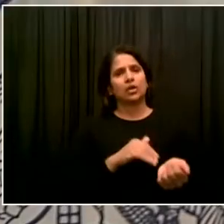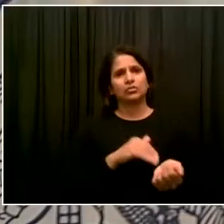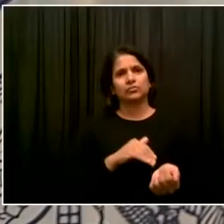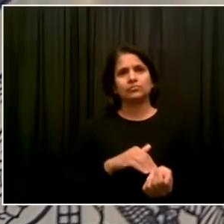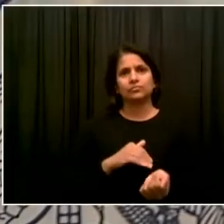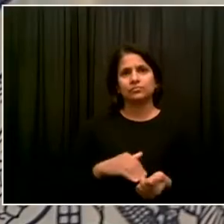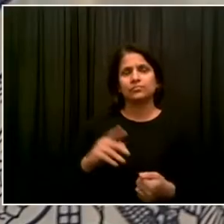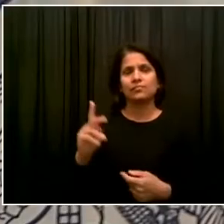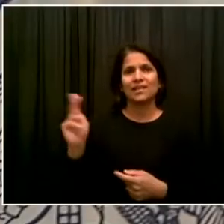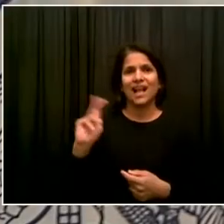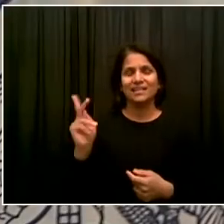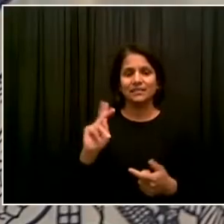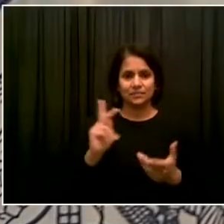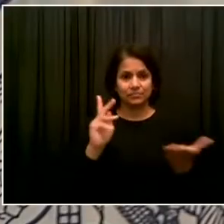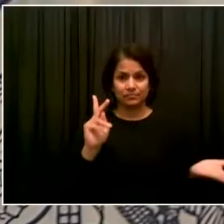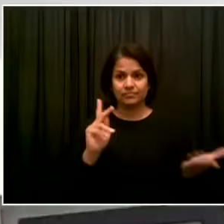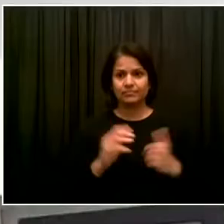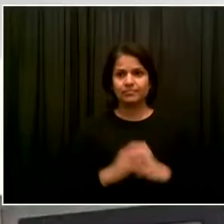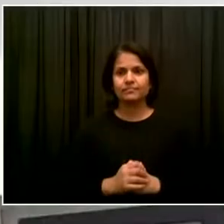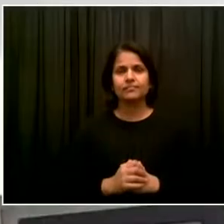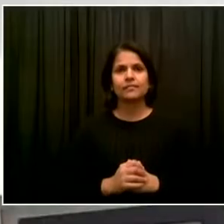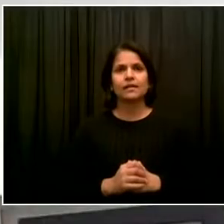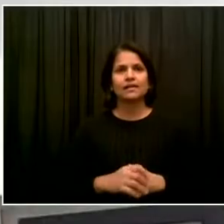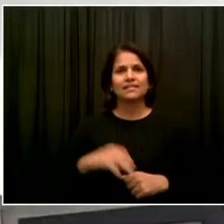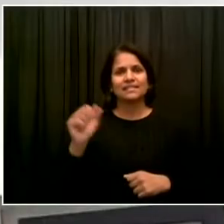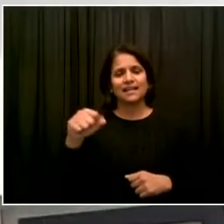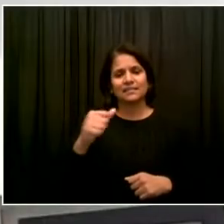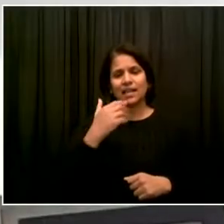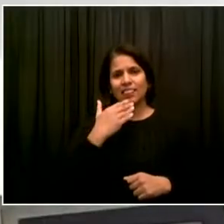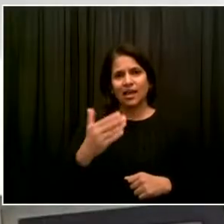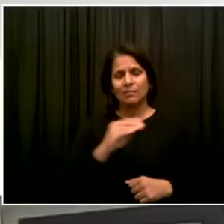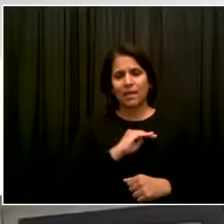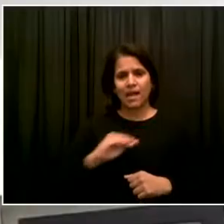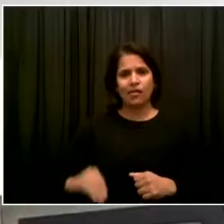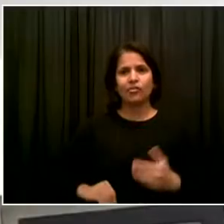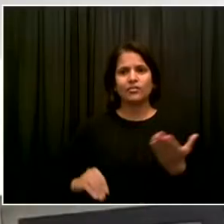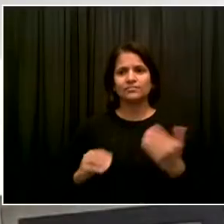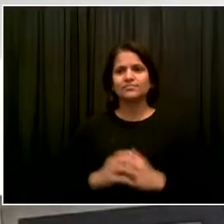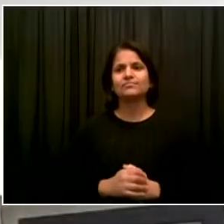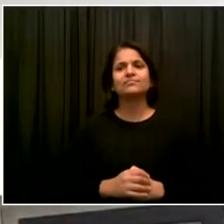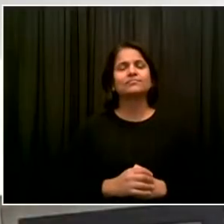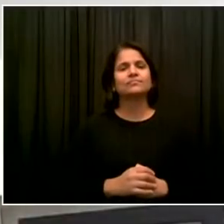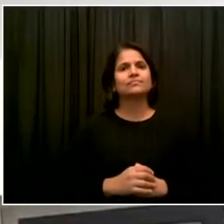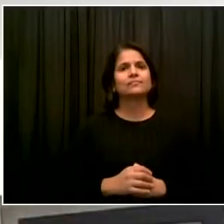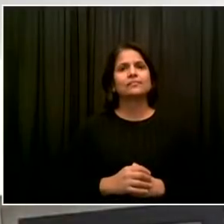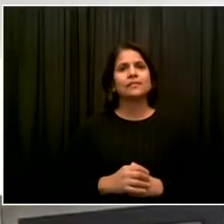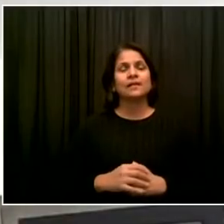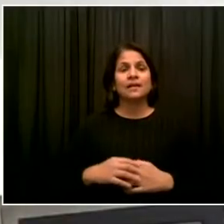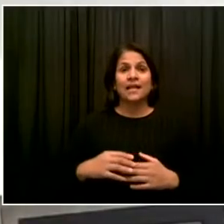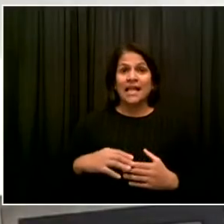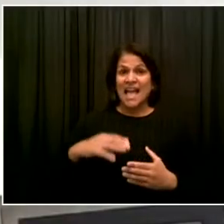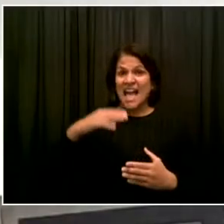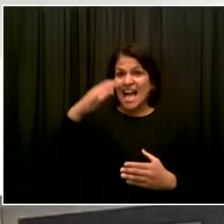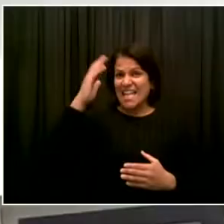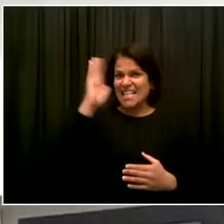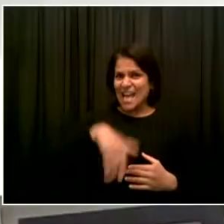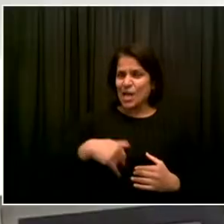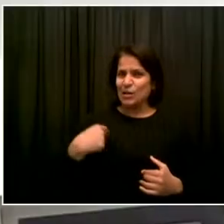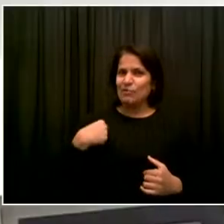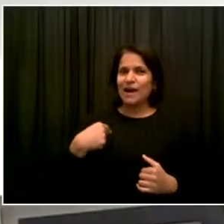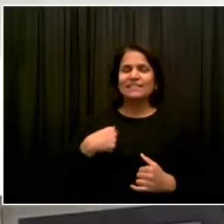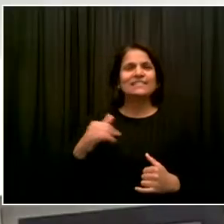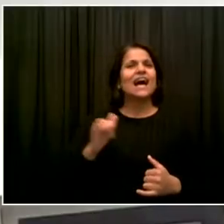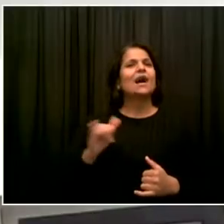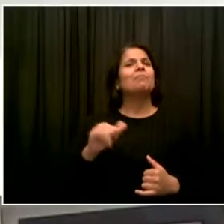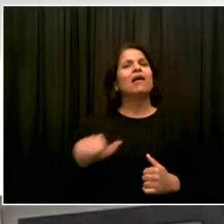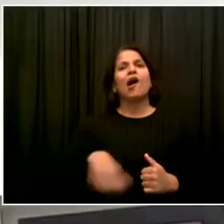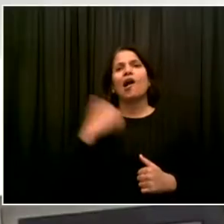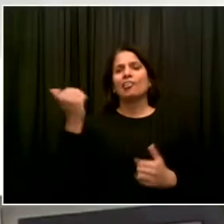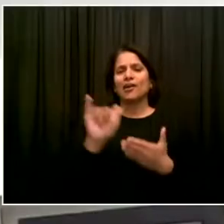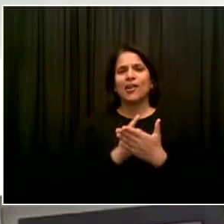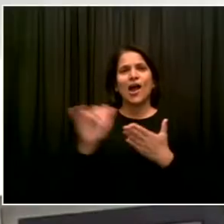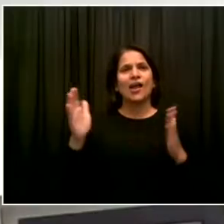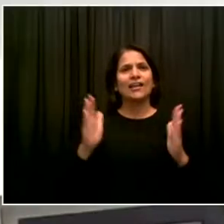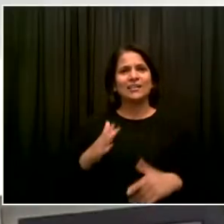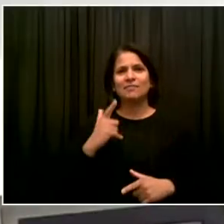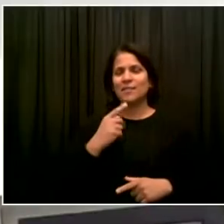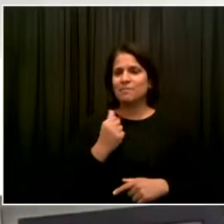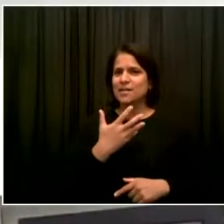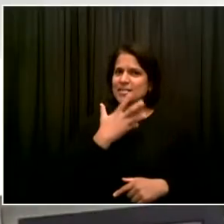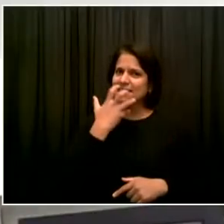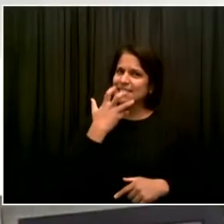WILL.